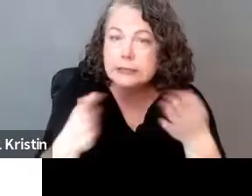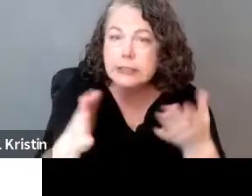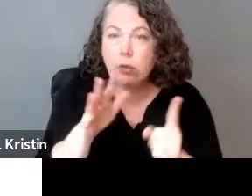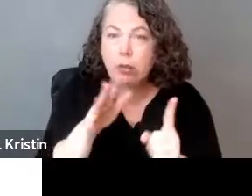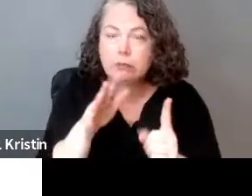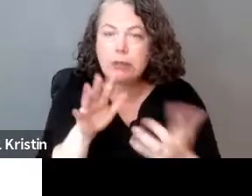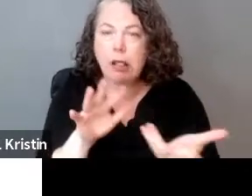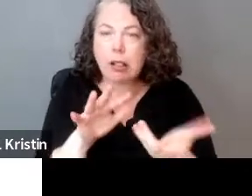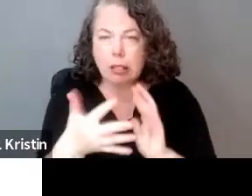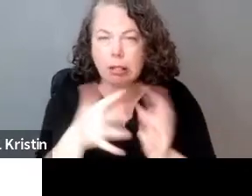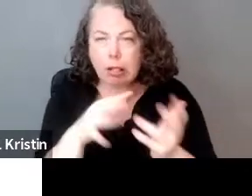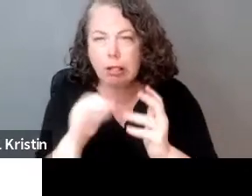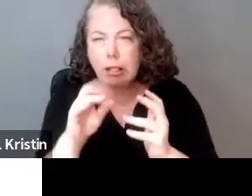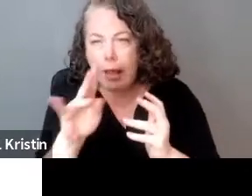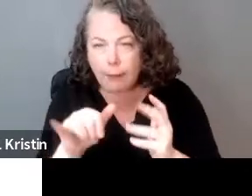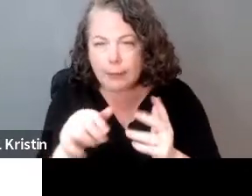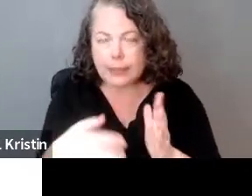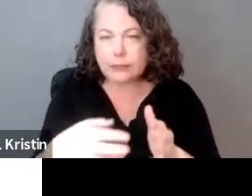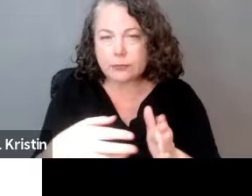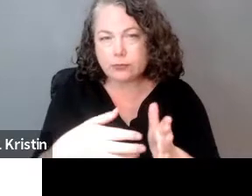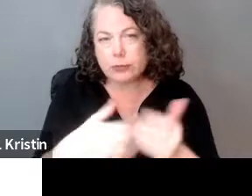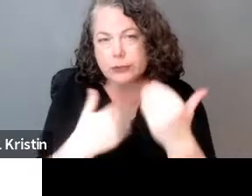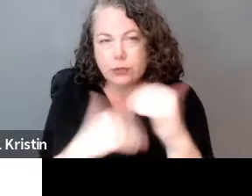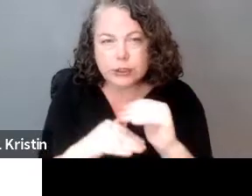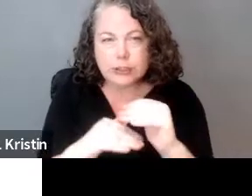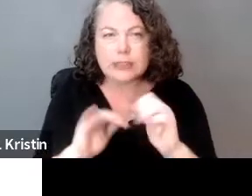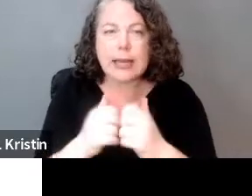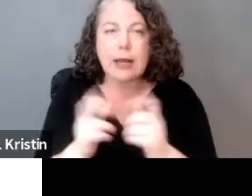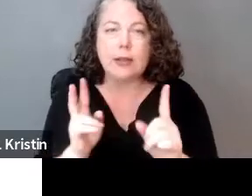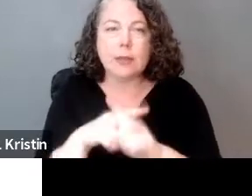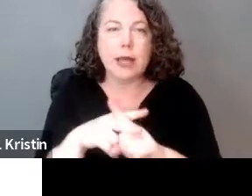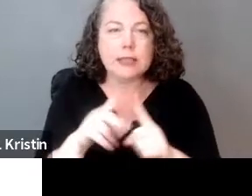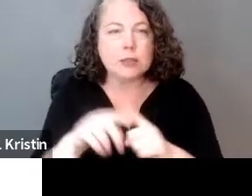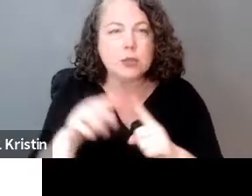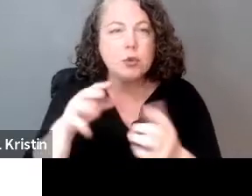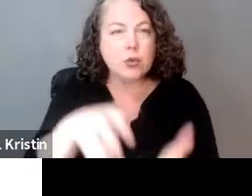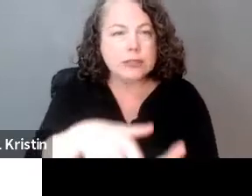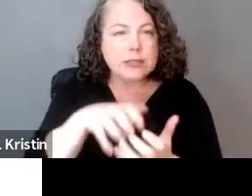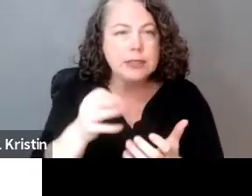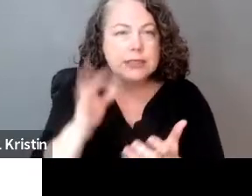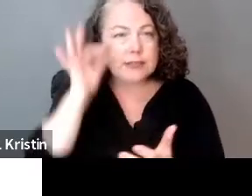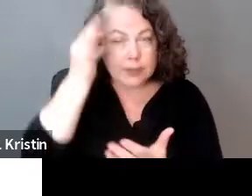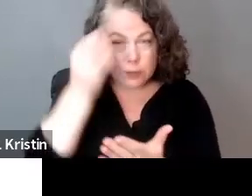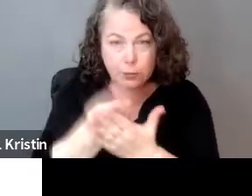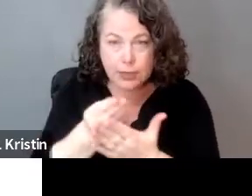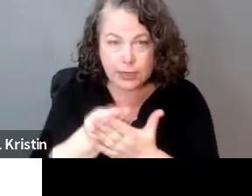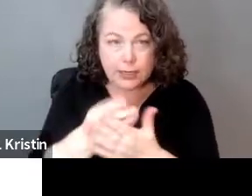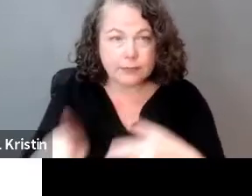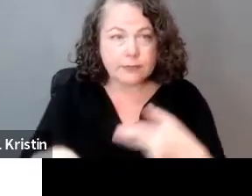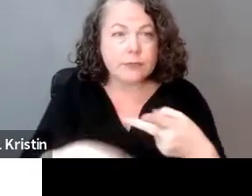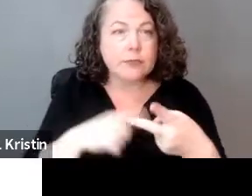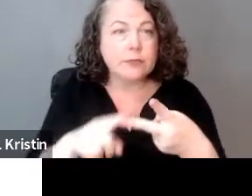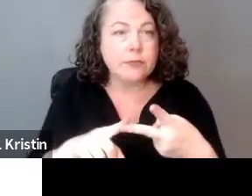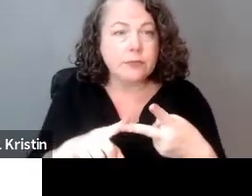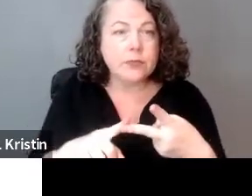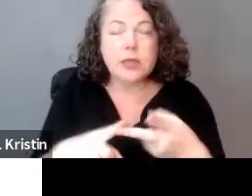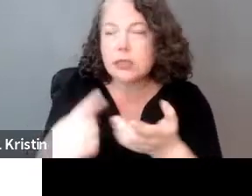and how they apply to you as recipients of federal funds, talk about what's the difference between